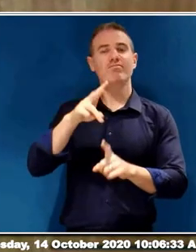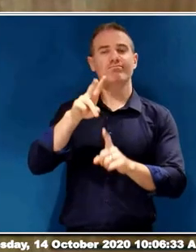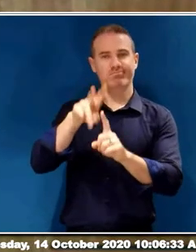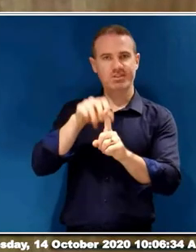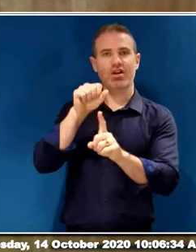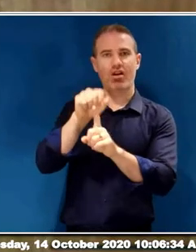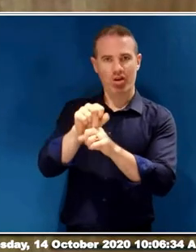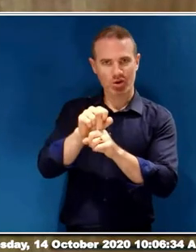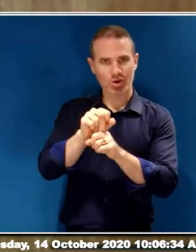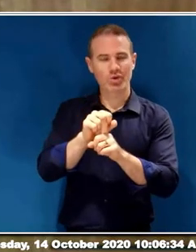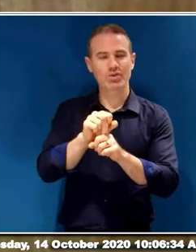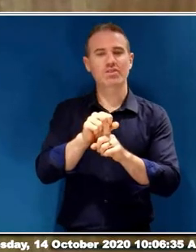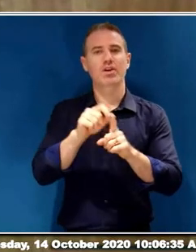not otherwise specified.